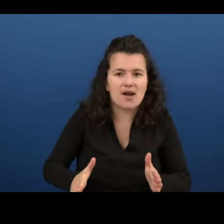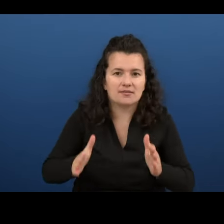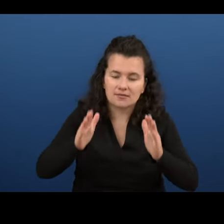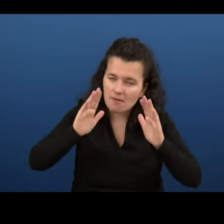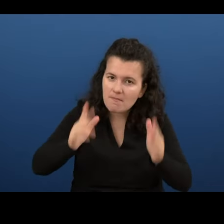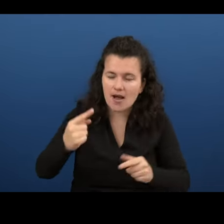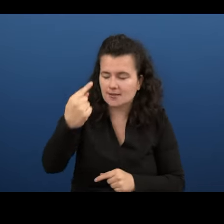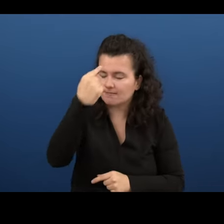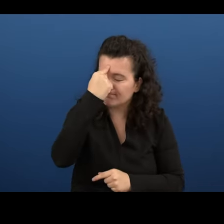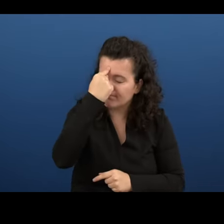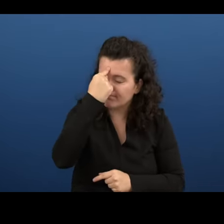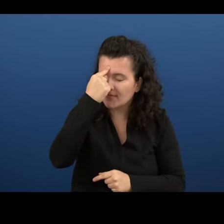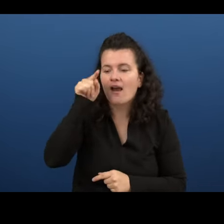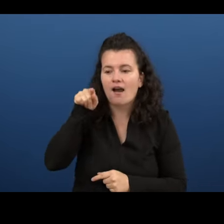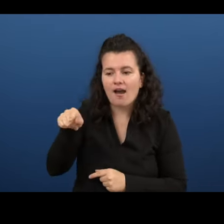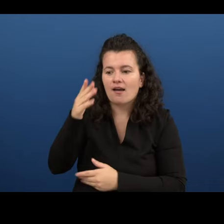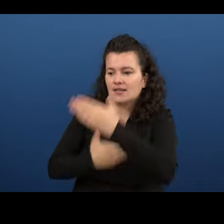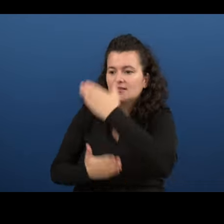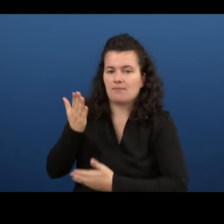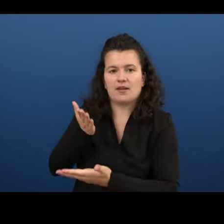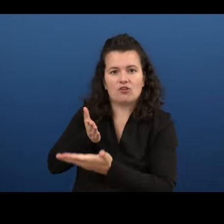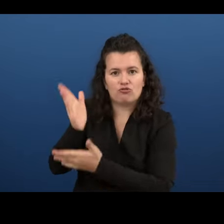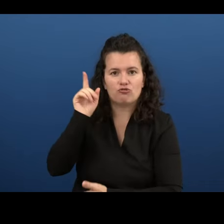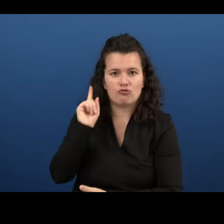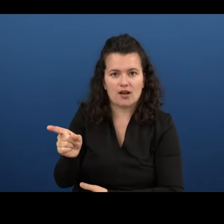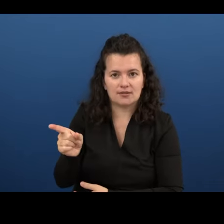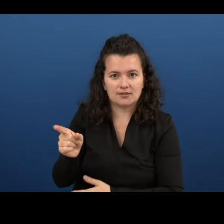rights perspective. 09:43:11 And the meaningful involvement of